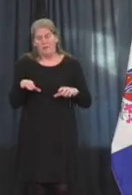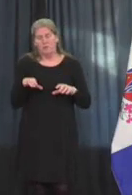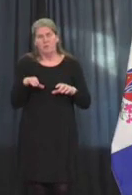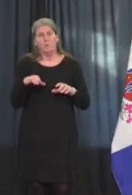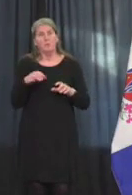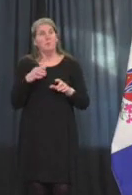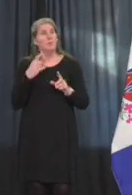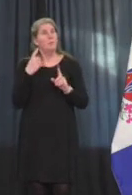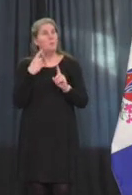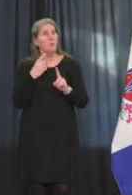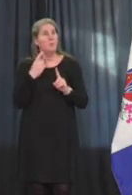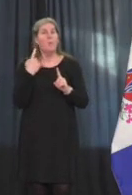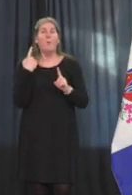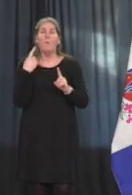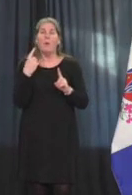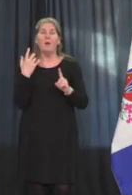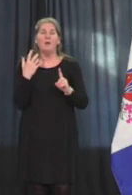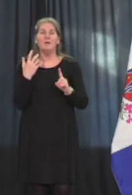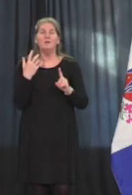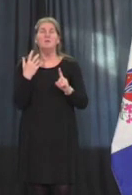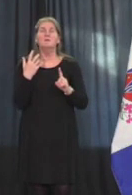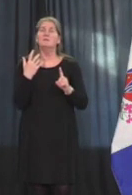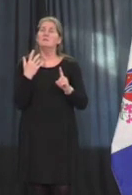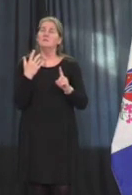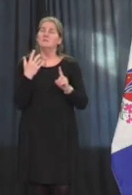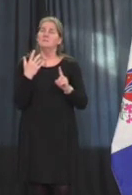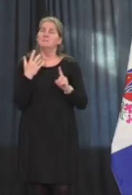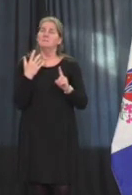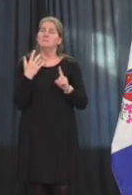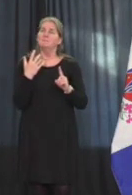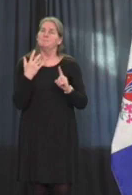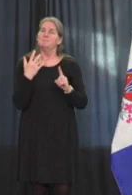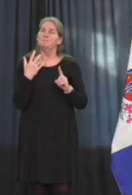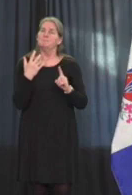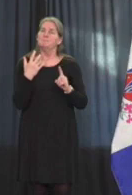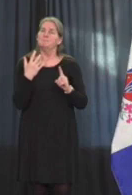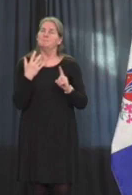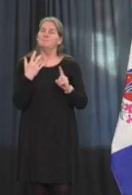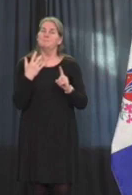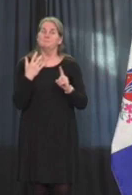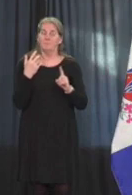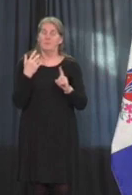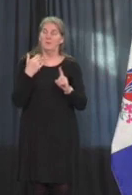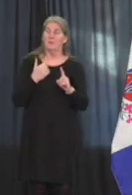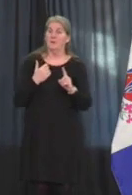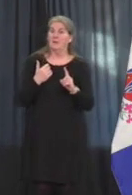ORDER FOR US TO MAKE SURE THAT THIS -- THAT THE RECOMMENDATIONS, NOW THE ORDERS